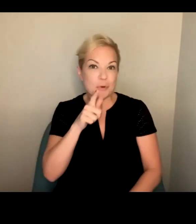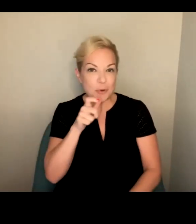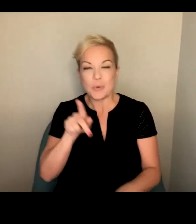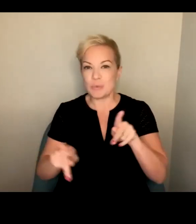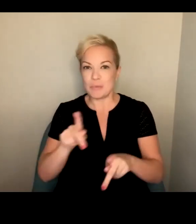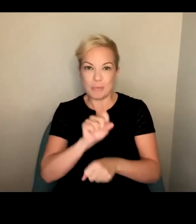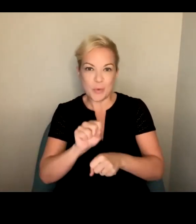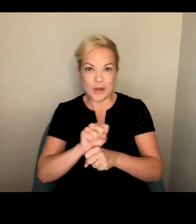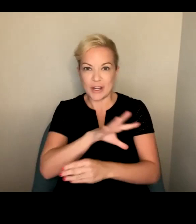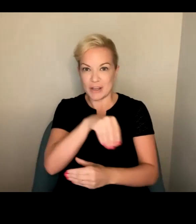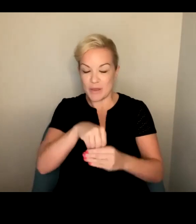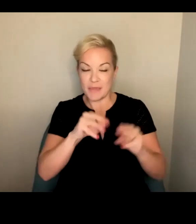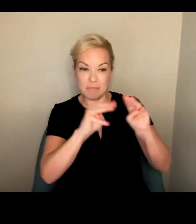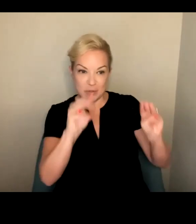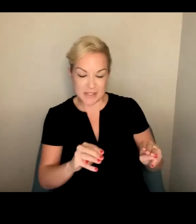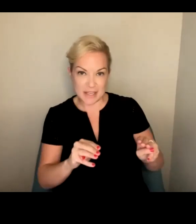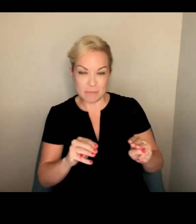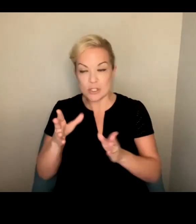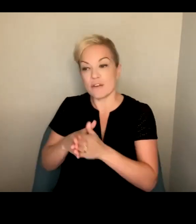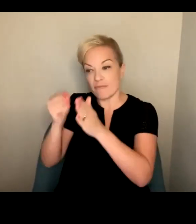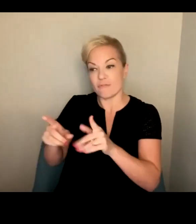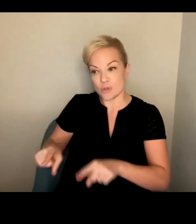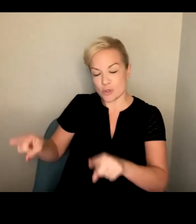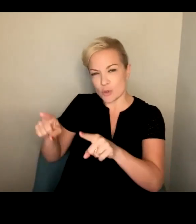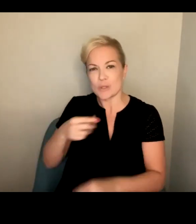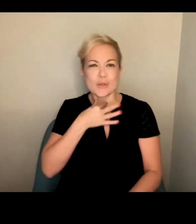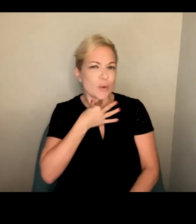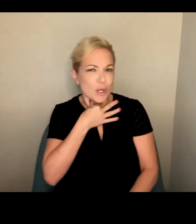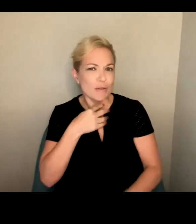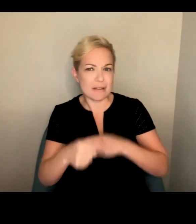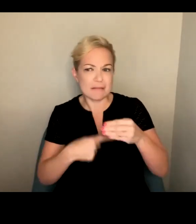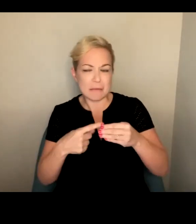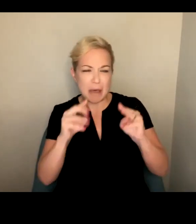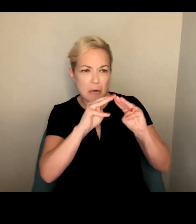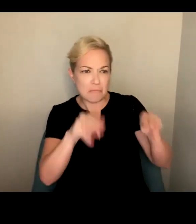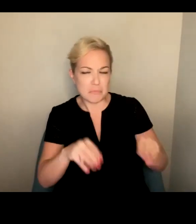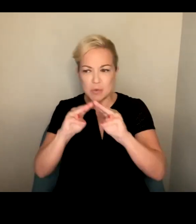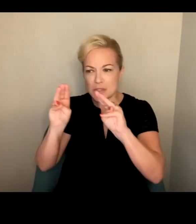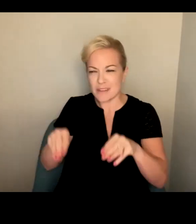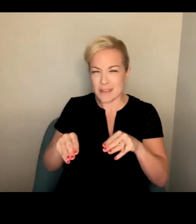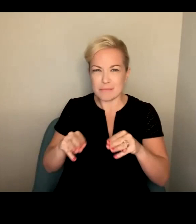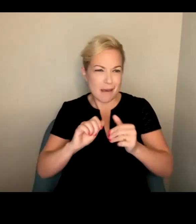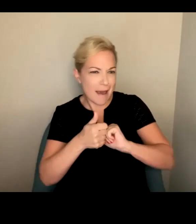public who are curious about why and how museums make choices about exhibitions and programs.